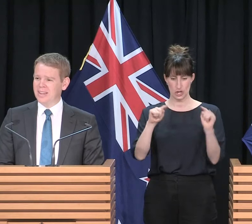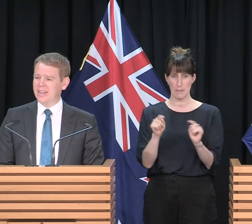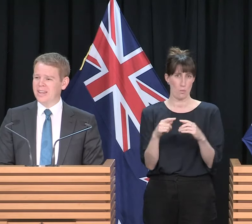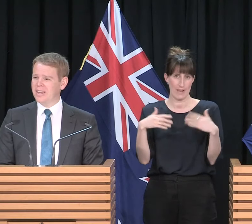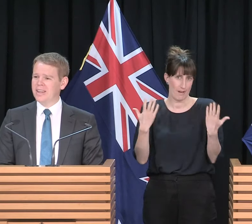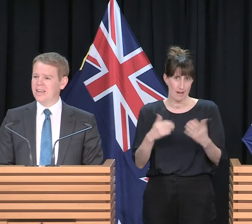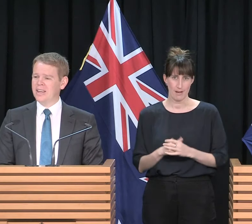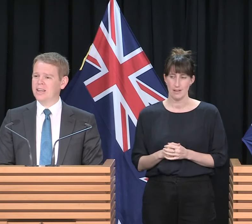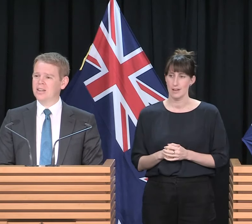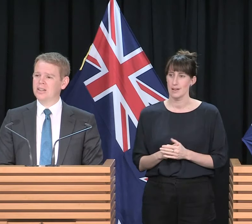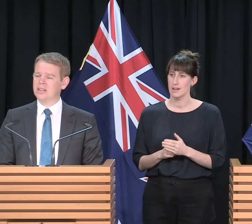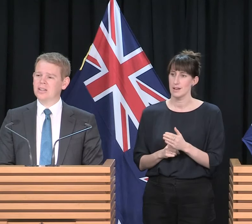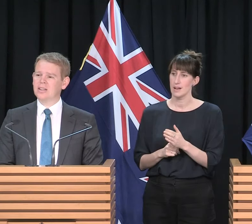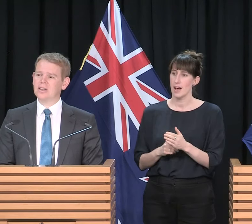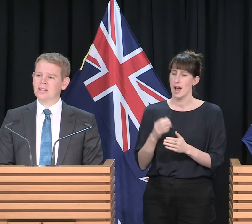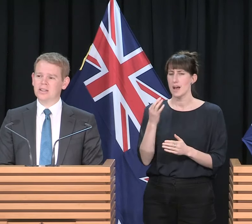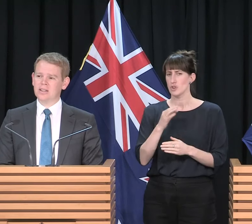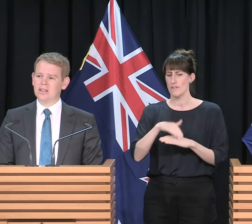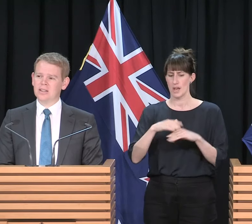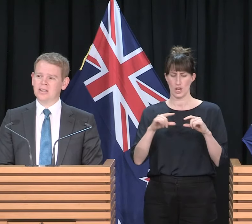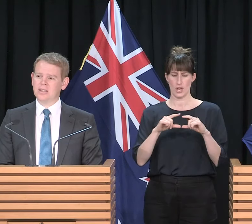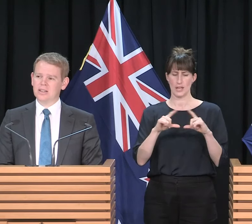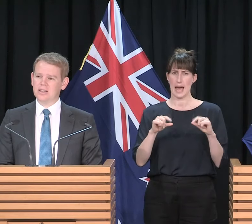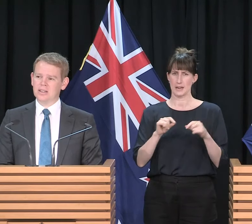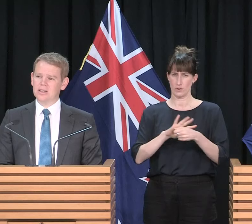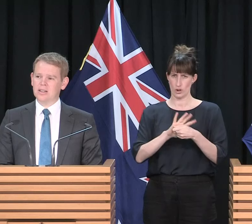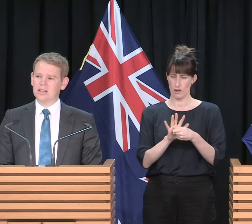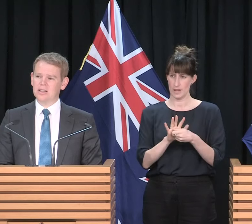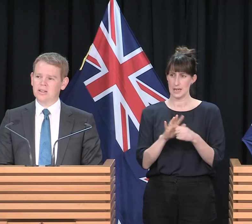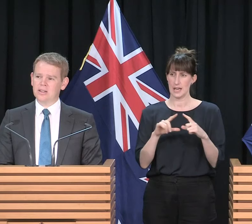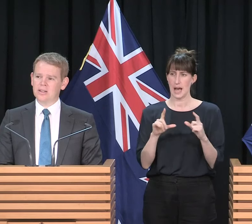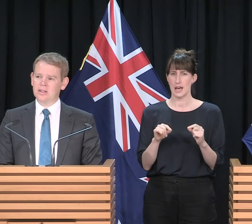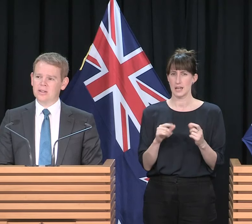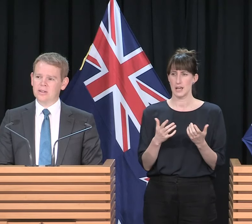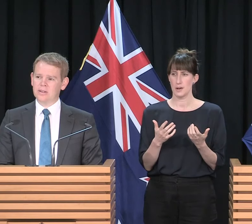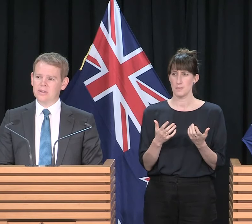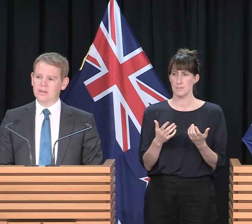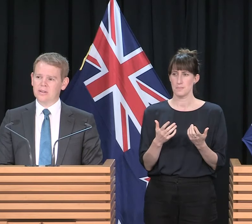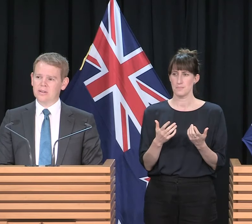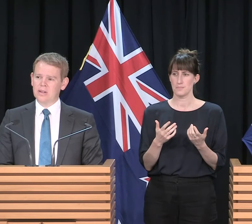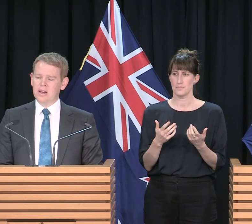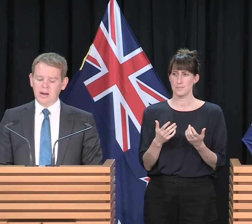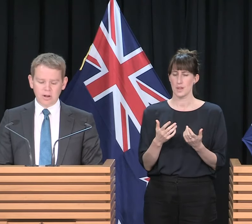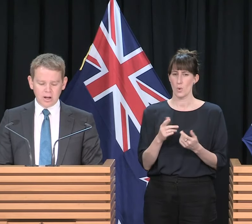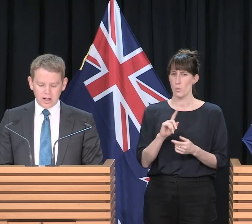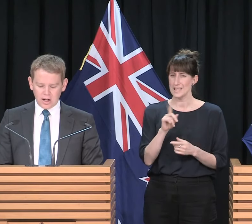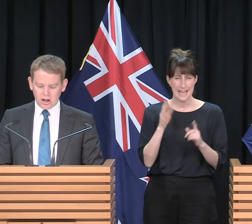COVID-19 tool box - the bluetooth-enabled COVID Card